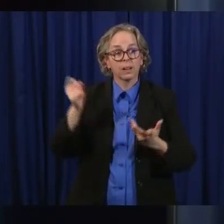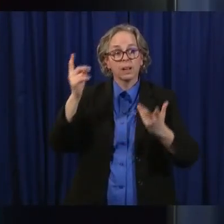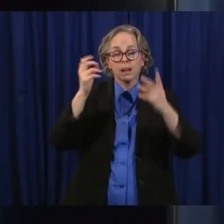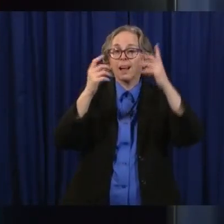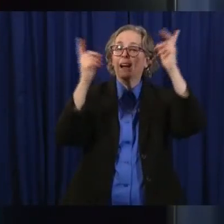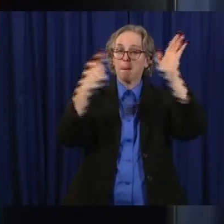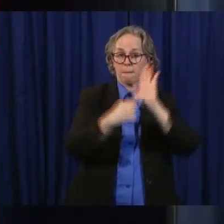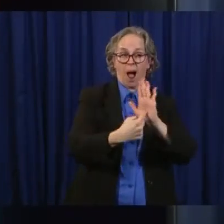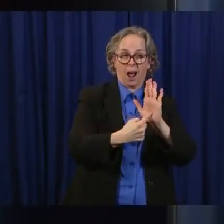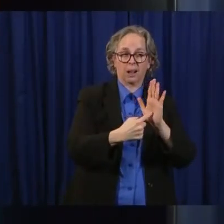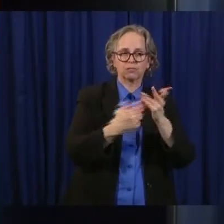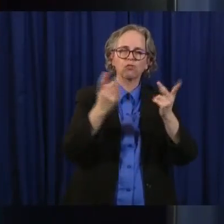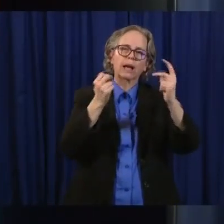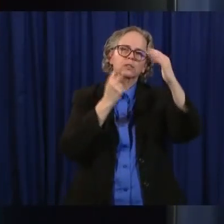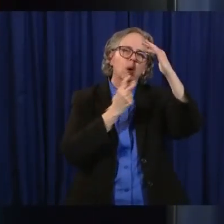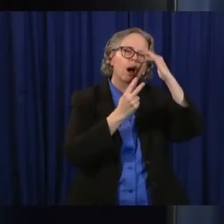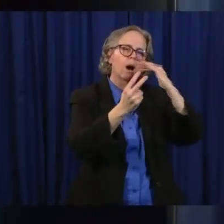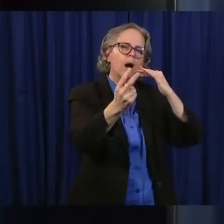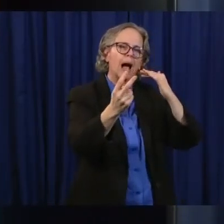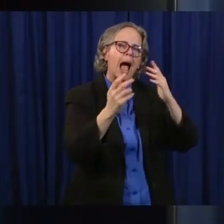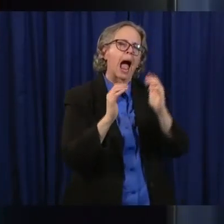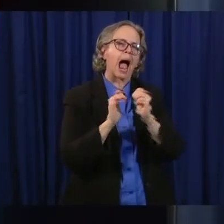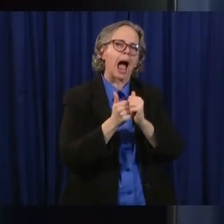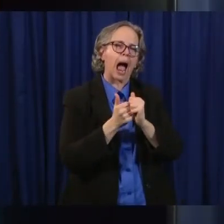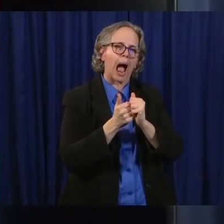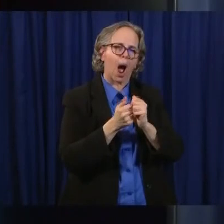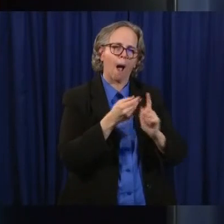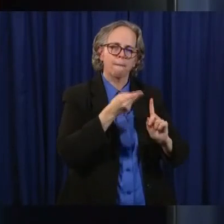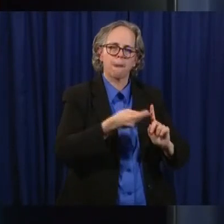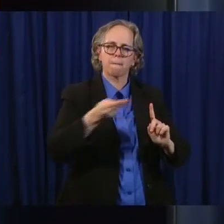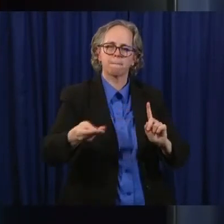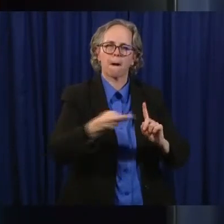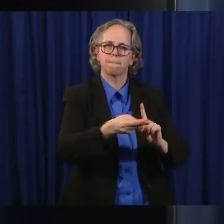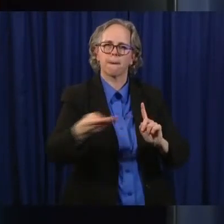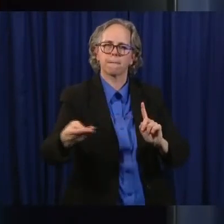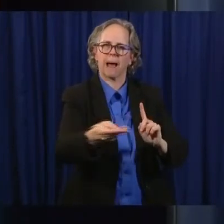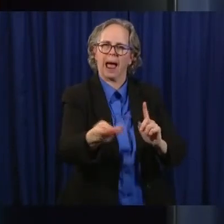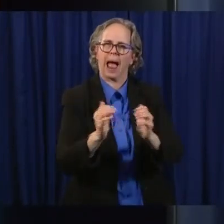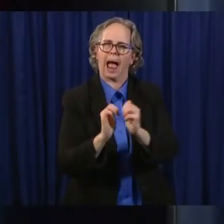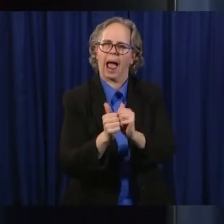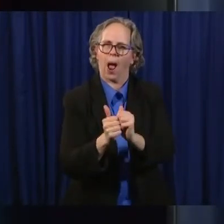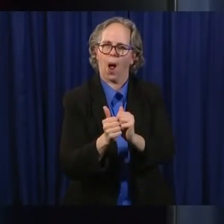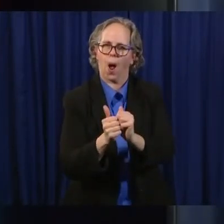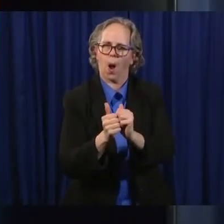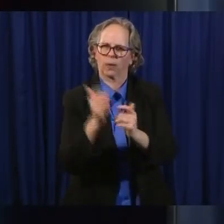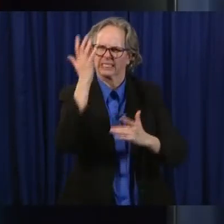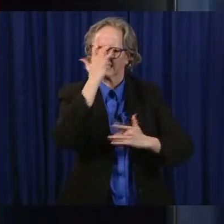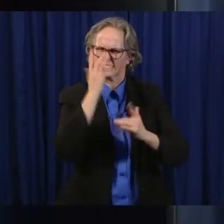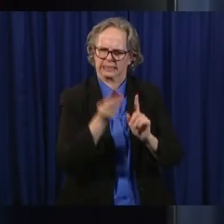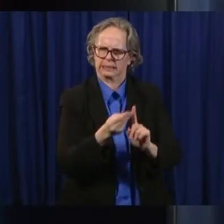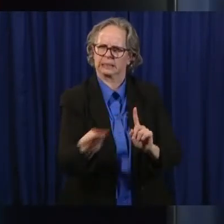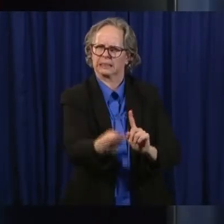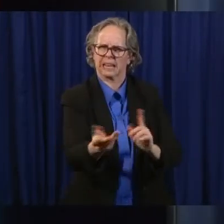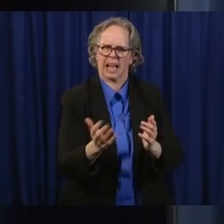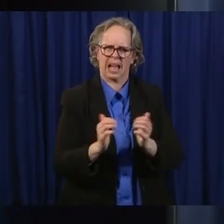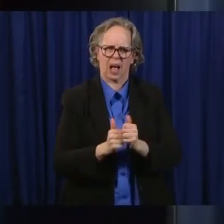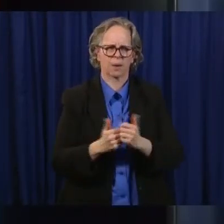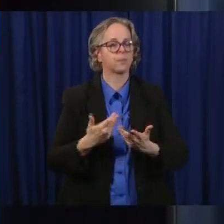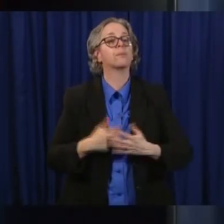WE WANT TO TRY AND INTERRUPT THIS YOU ARE SEEING HERE. IN THE INFECTION PROCESS. MODELING YOU HAVE HEARD ABOUT